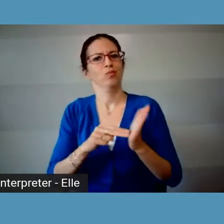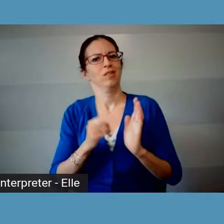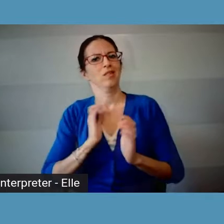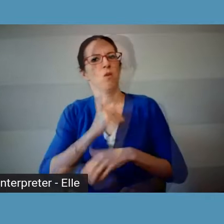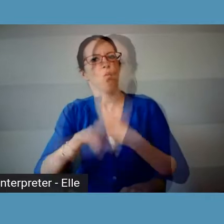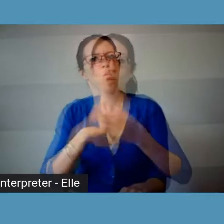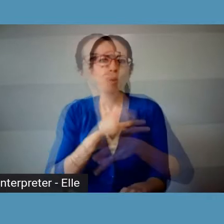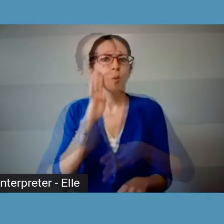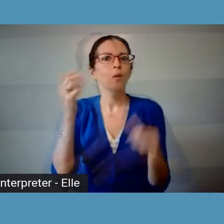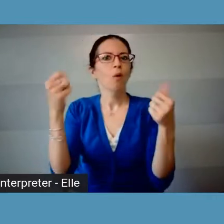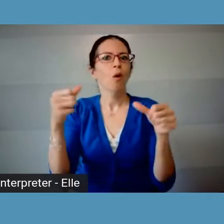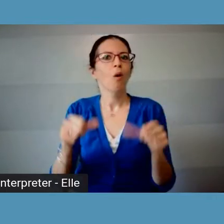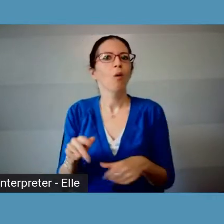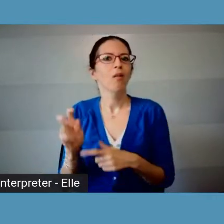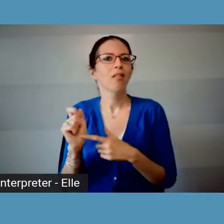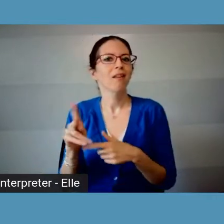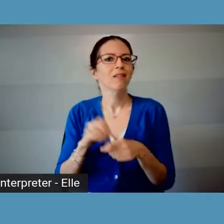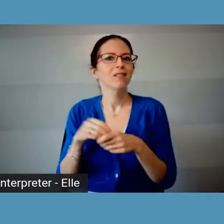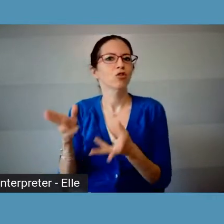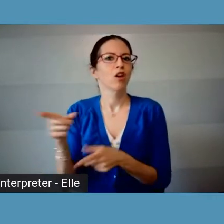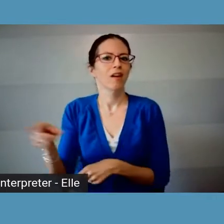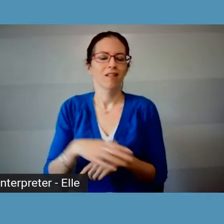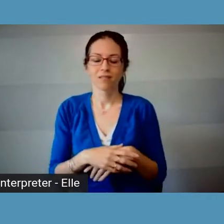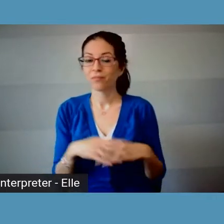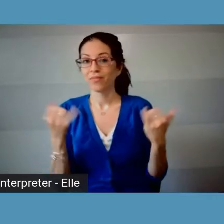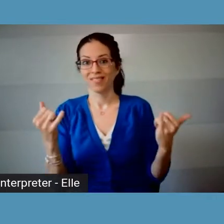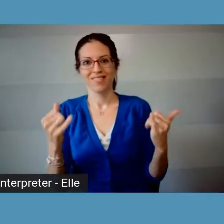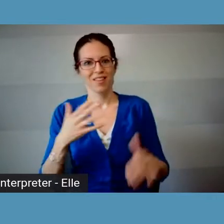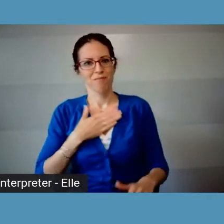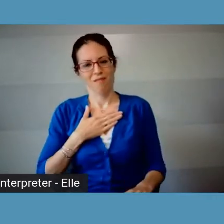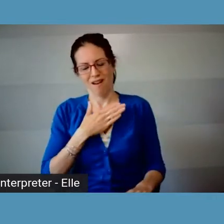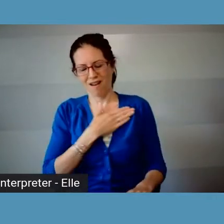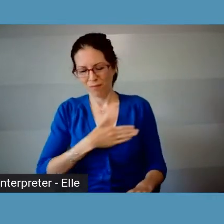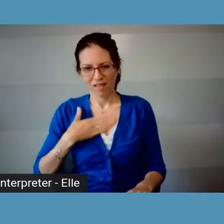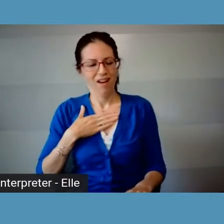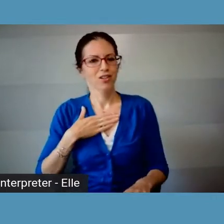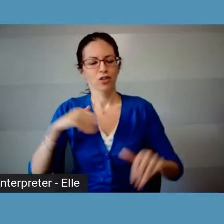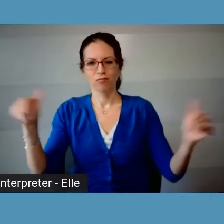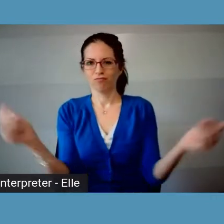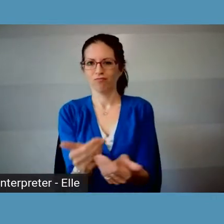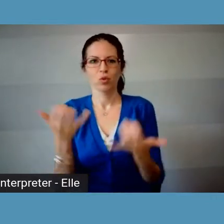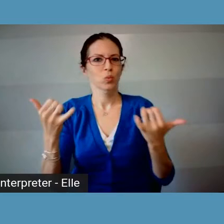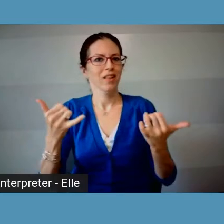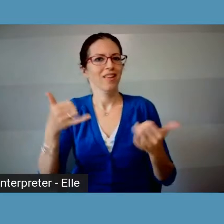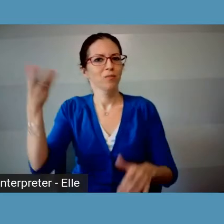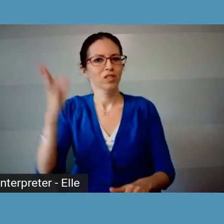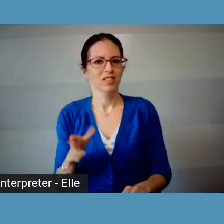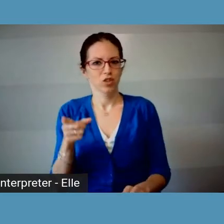And now, it is my pleasure to introduce today's presenters. First we will hear from Cathy